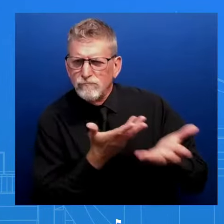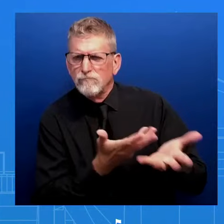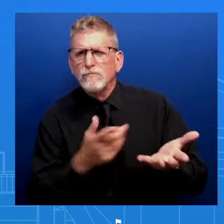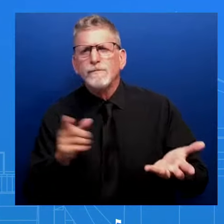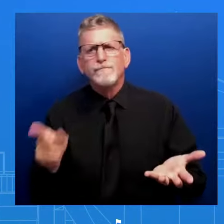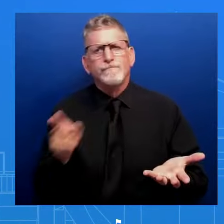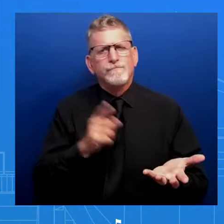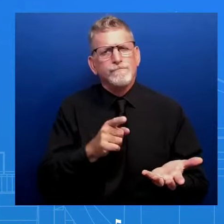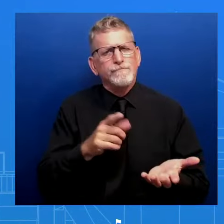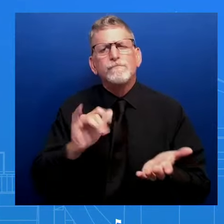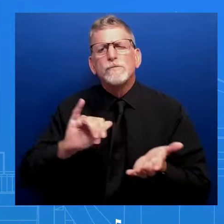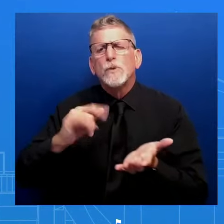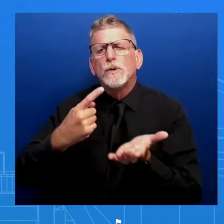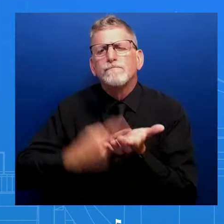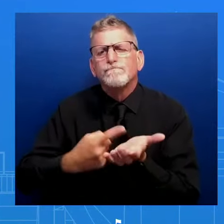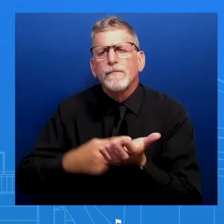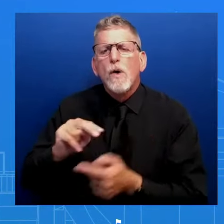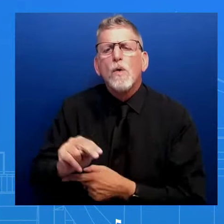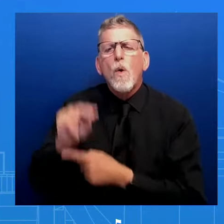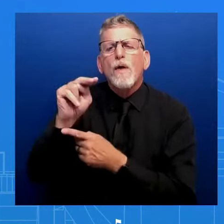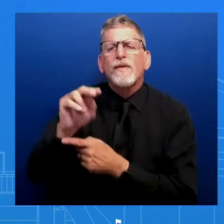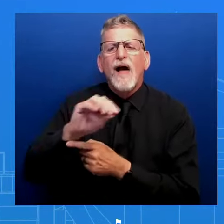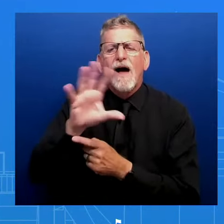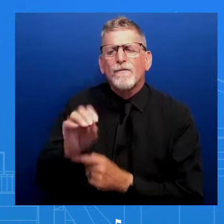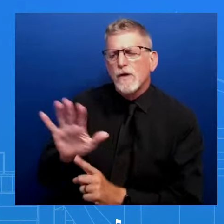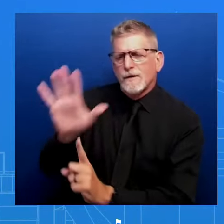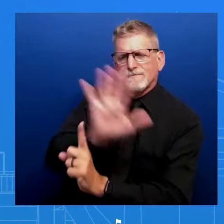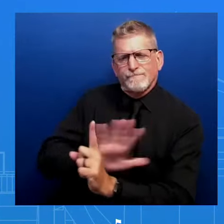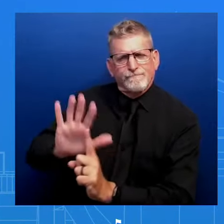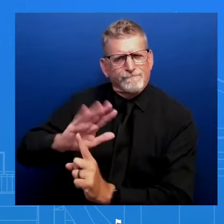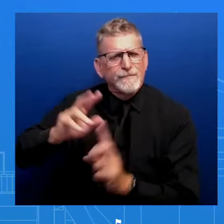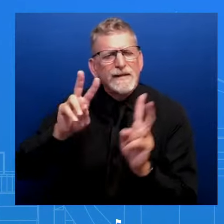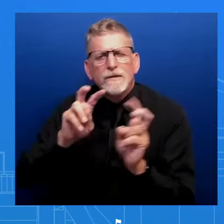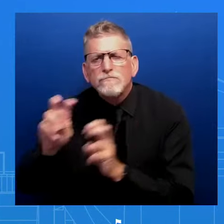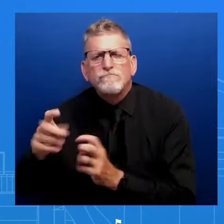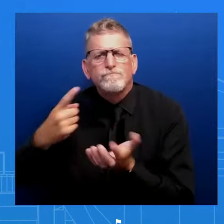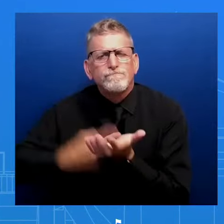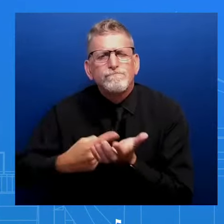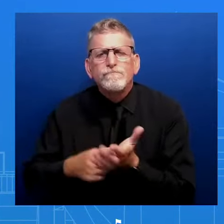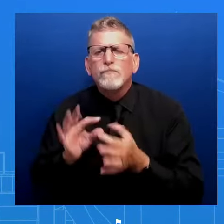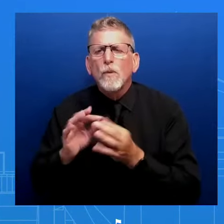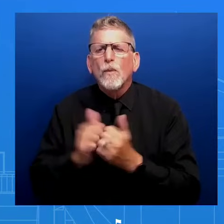closer transatlantic coordination regarding the People's Republic of China. And we expect that they'll also discuss